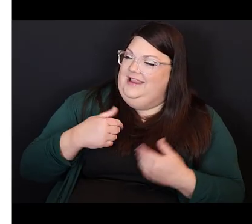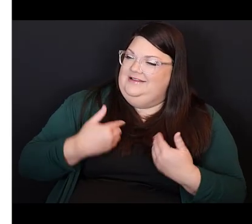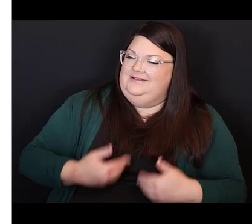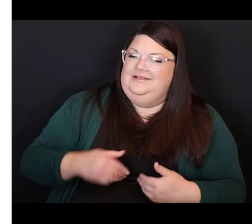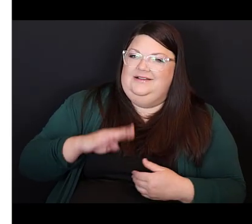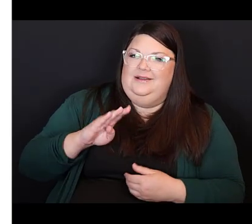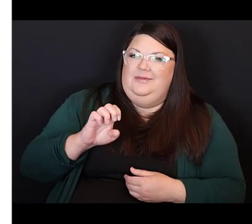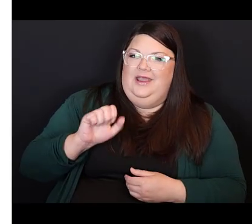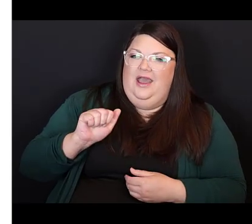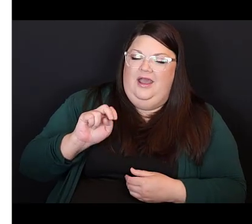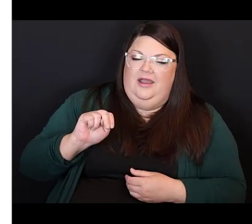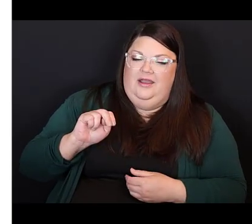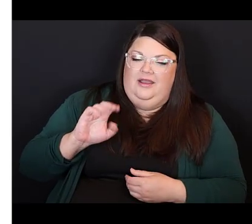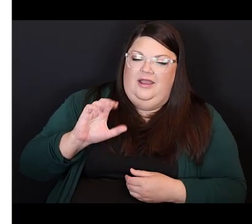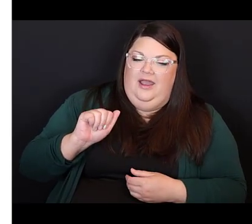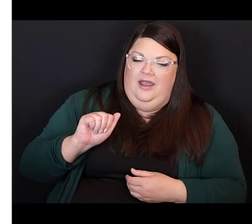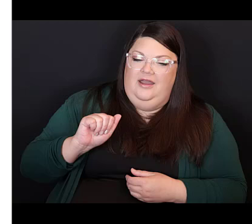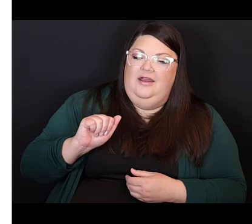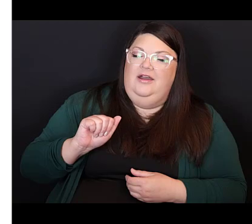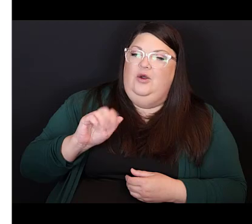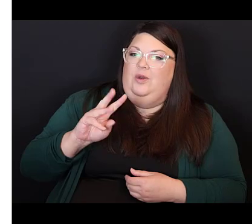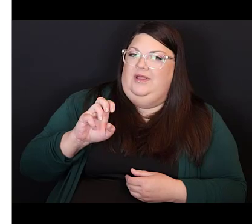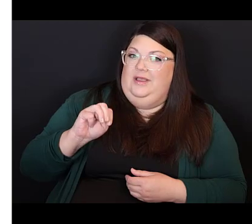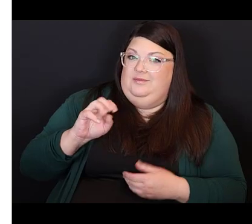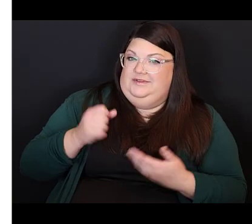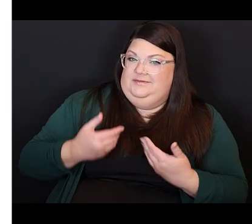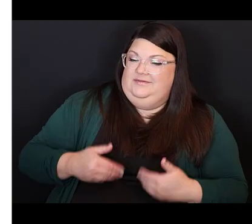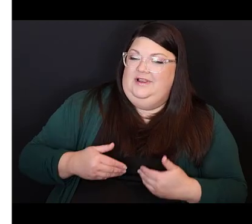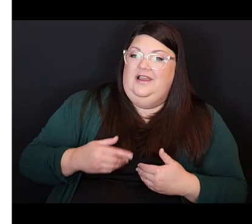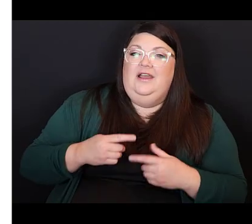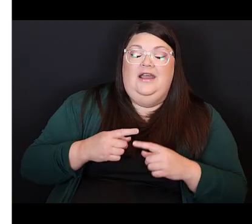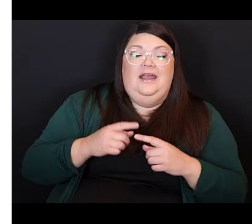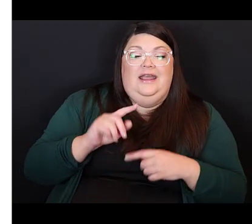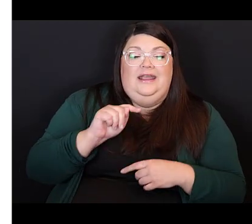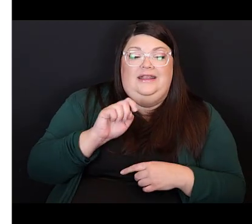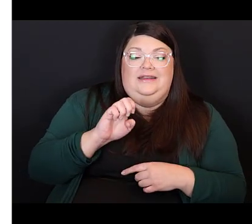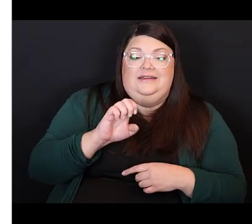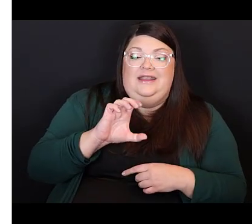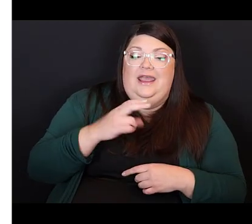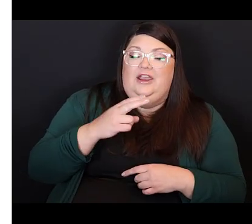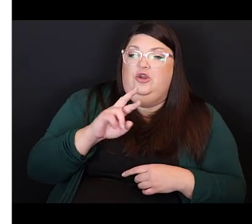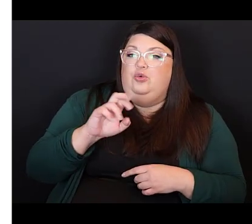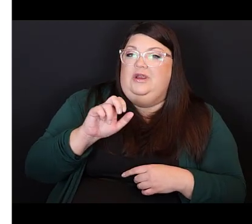Williams with Volunteers of America Texas, Inc. (VOATX) TechReach program provides individualized